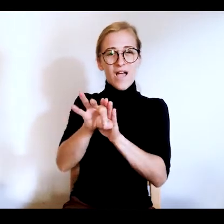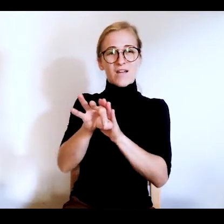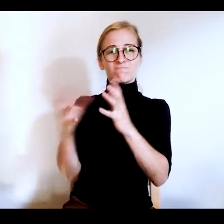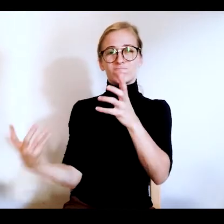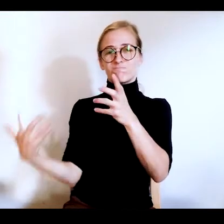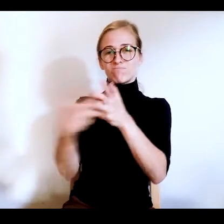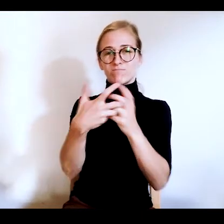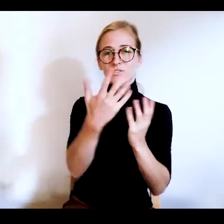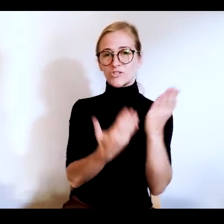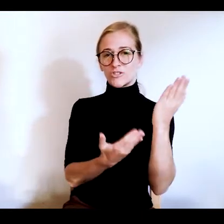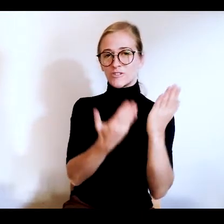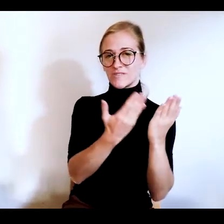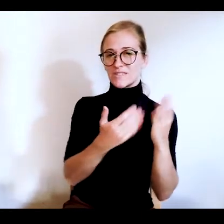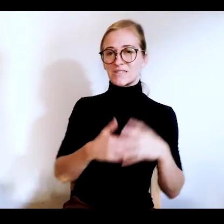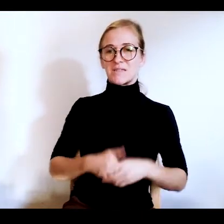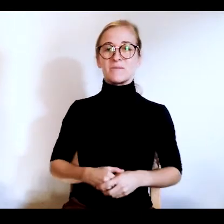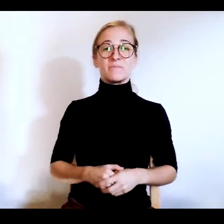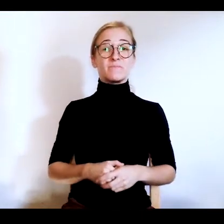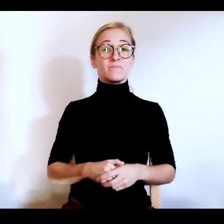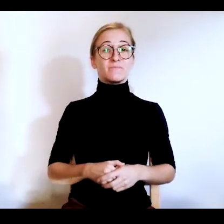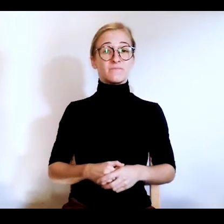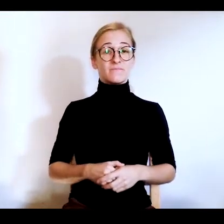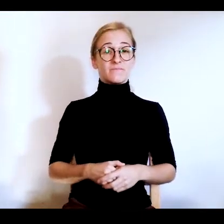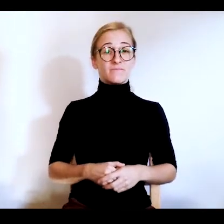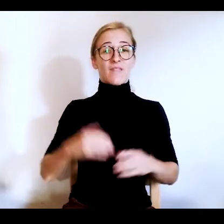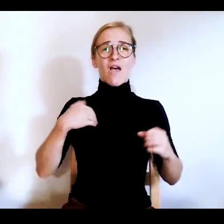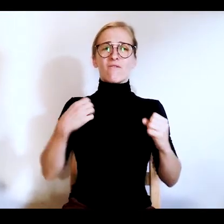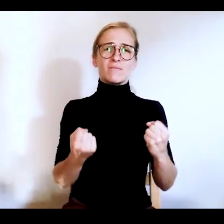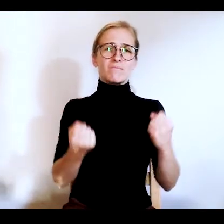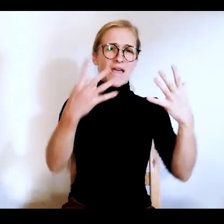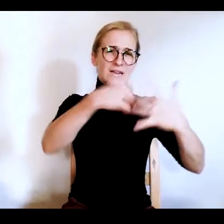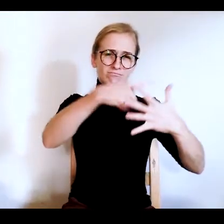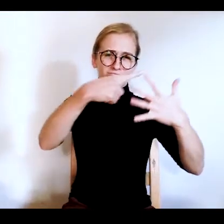Besides that, there are a number of agencies,